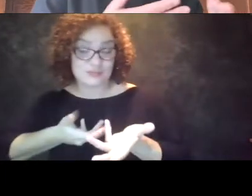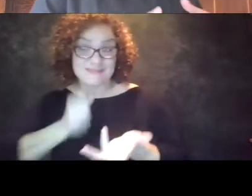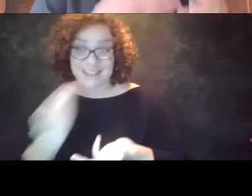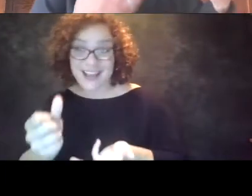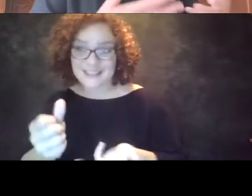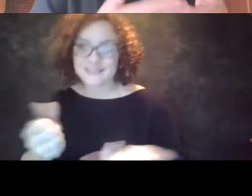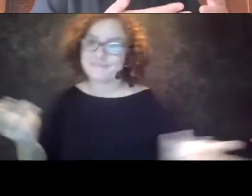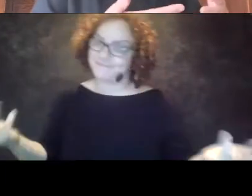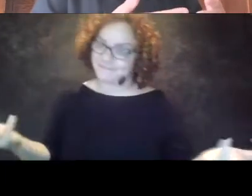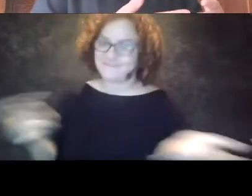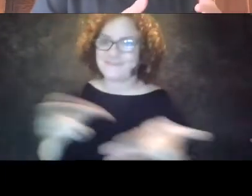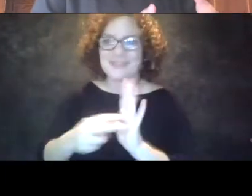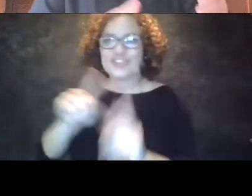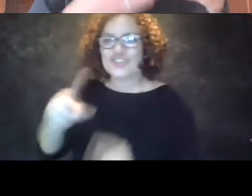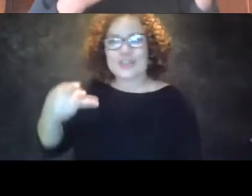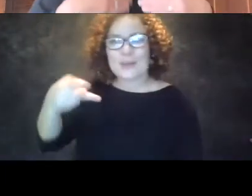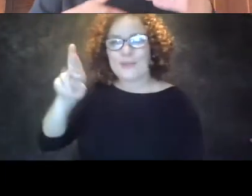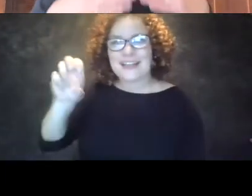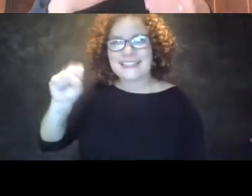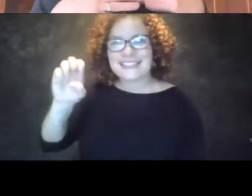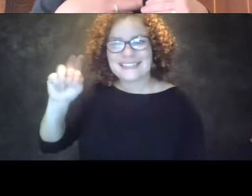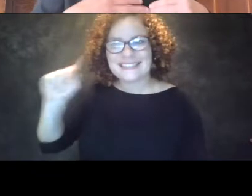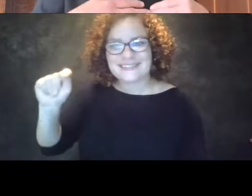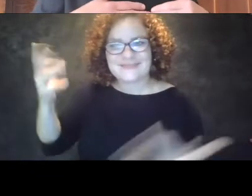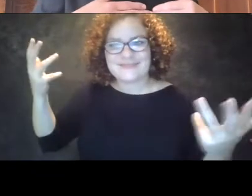ways we're going to build those relationships be able to fade a little bit of the adult